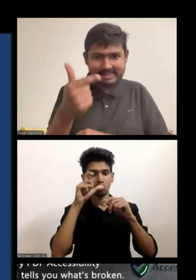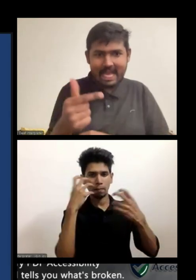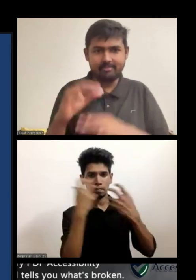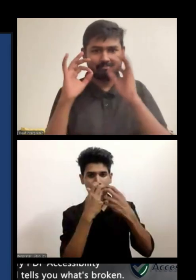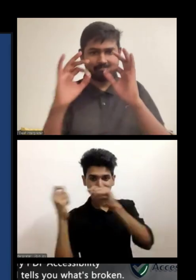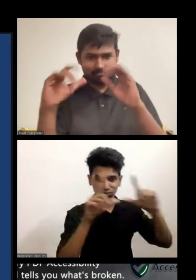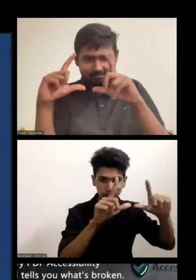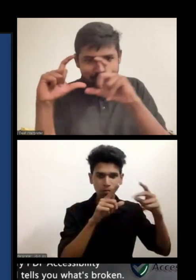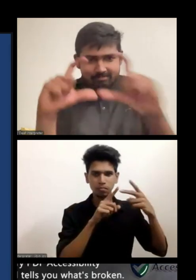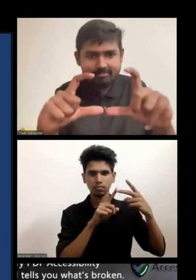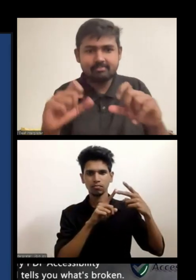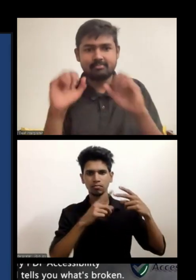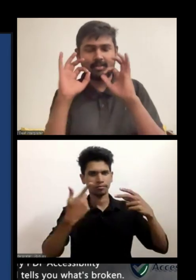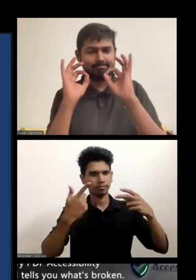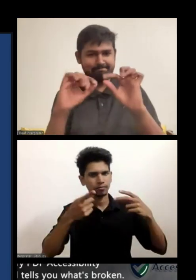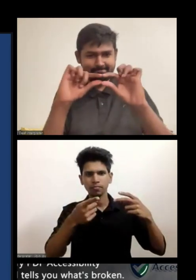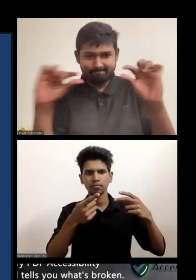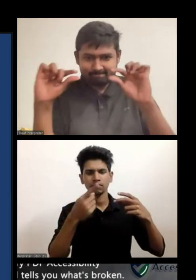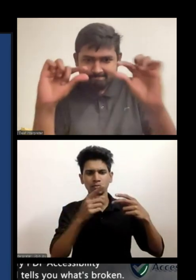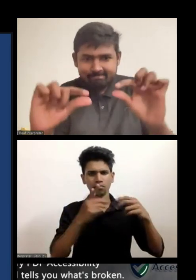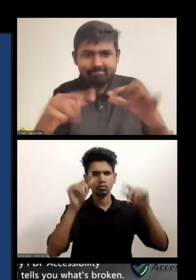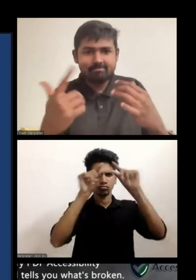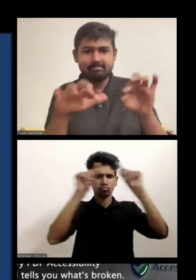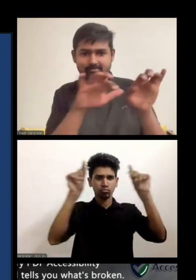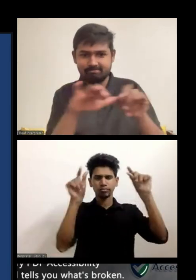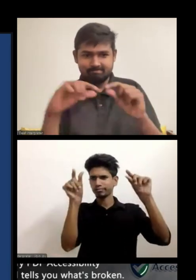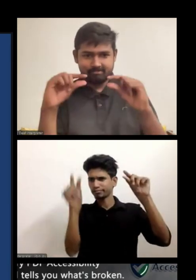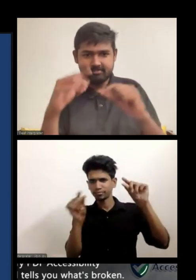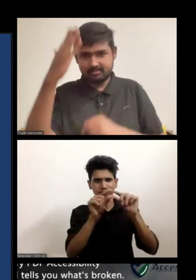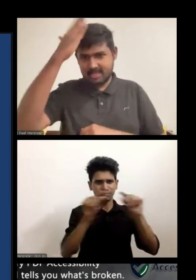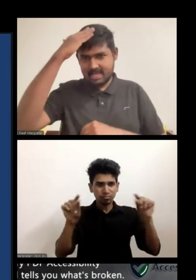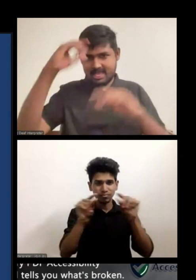And that all these things makes the screen reader invisible text.